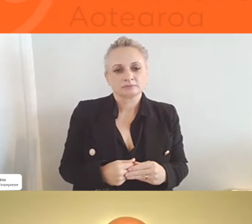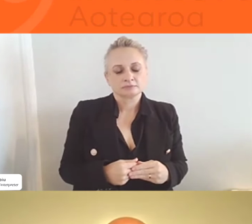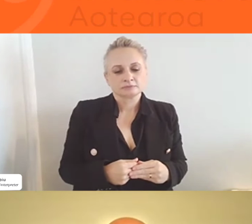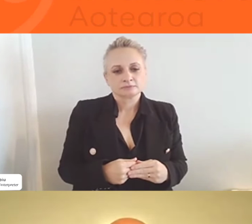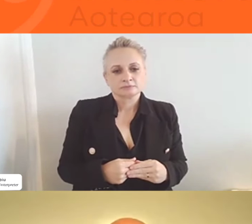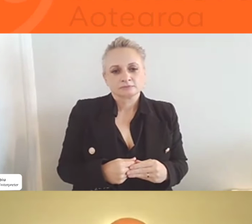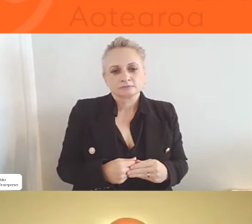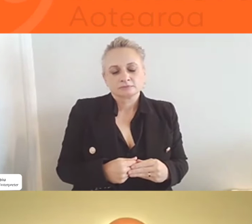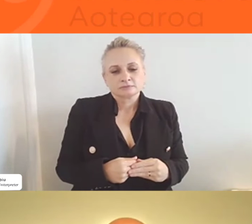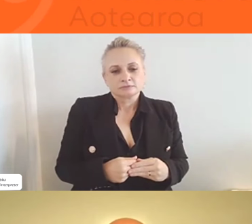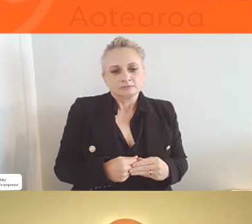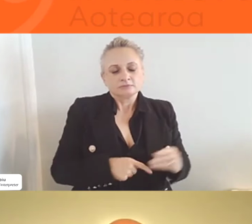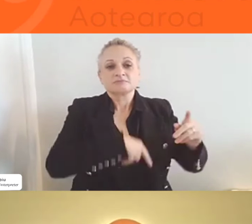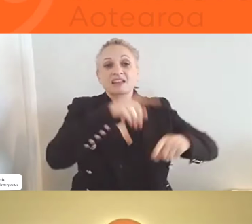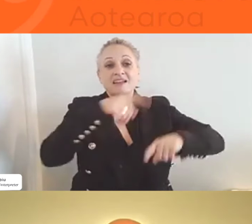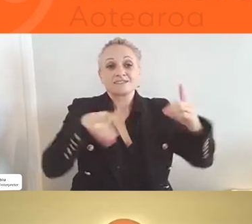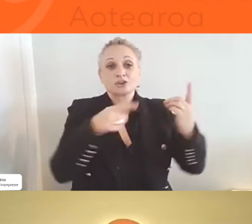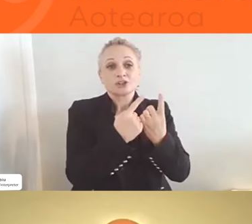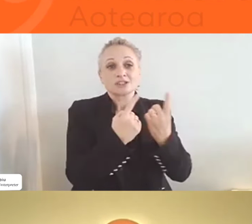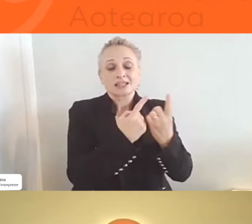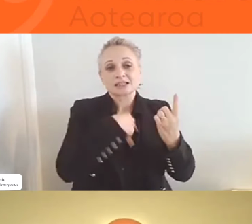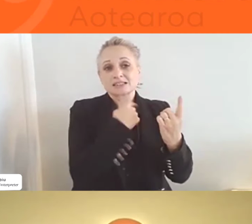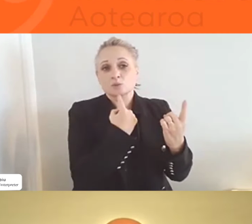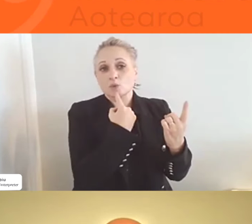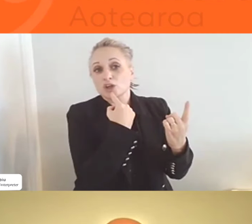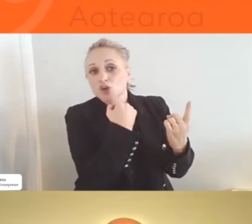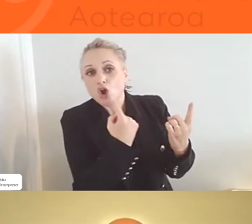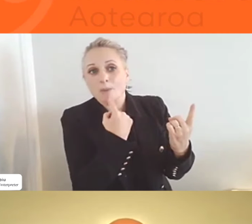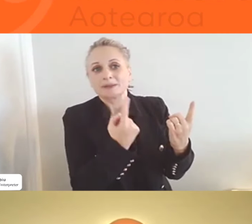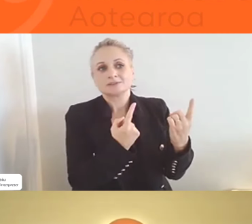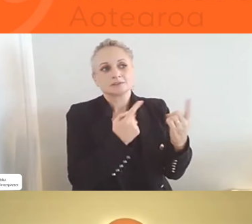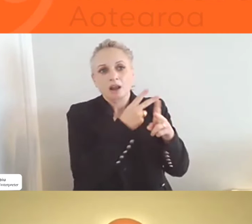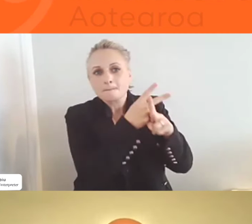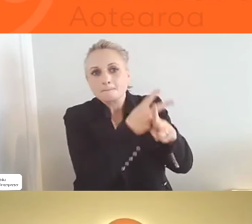various elements of the construction industry and design industry. But